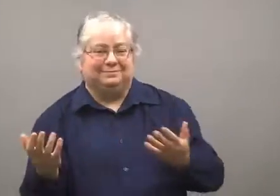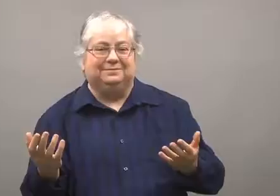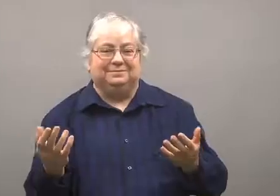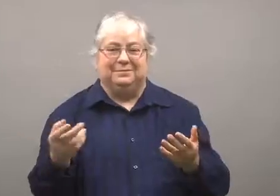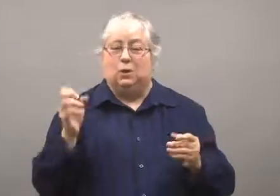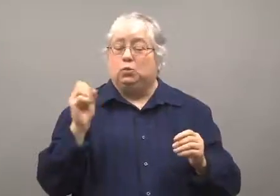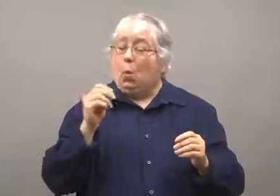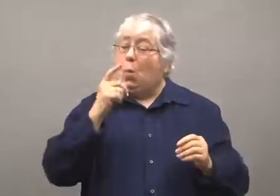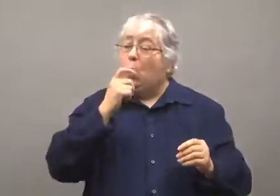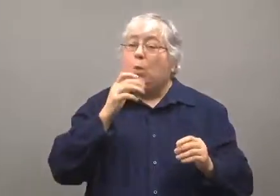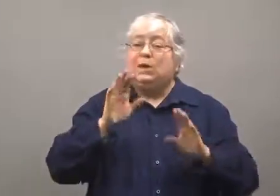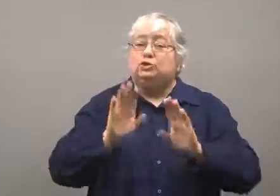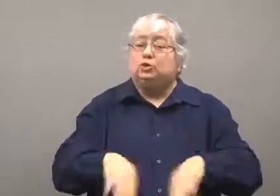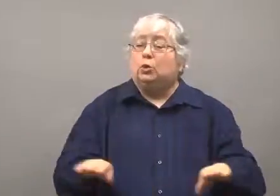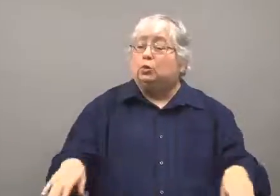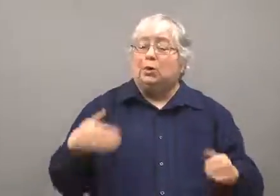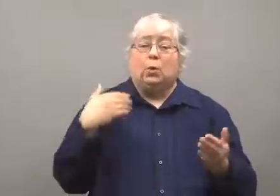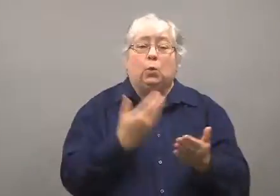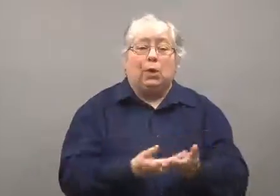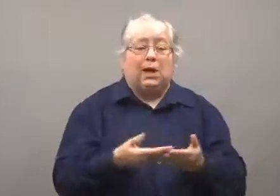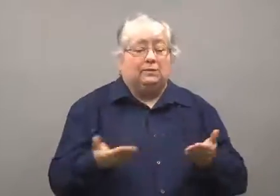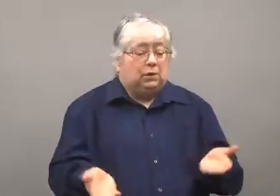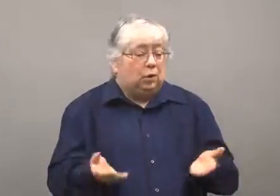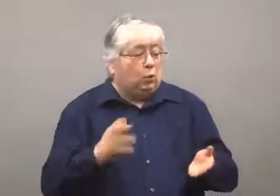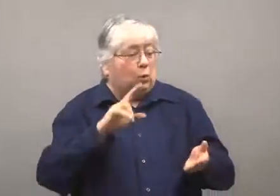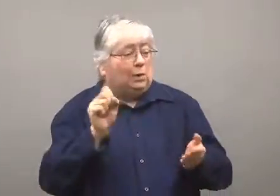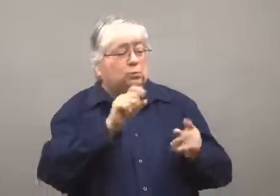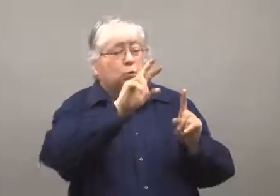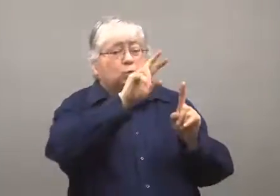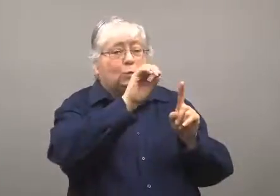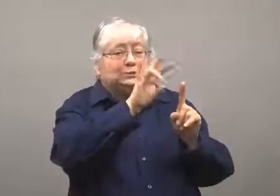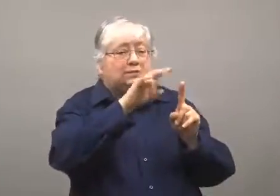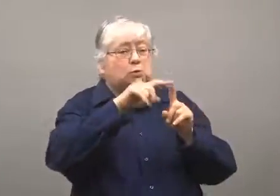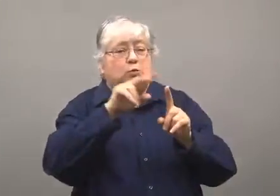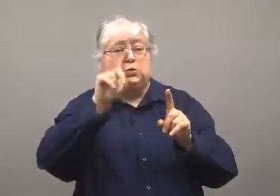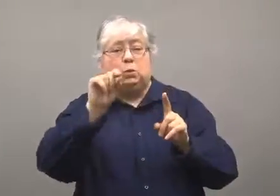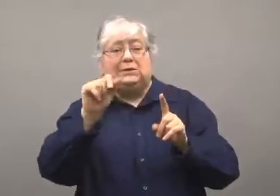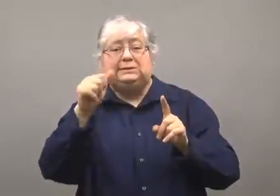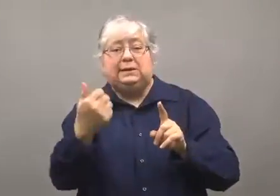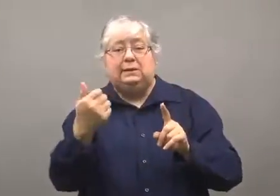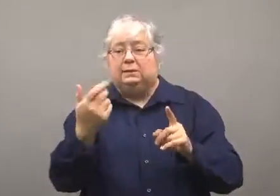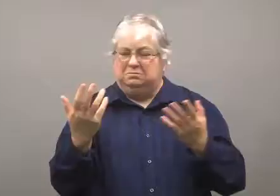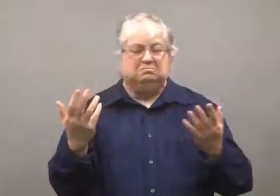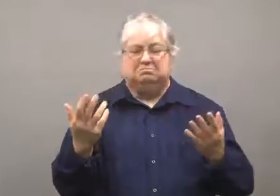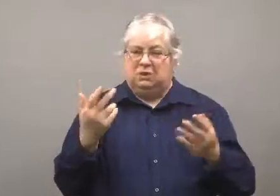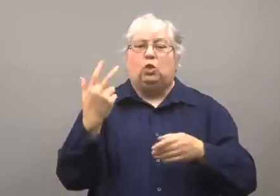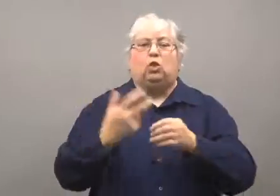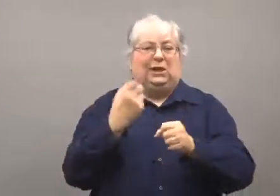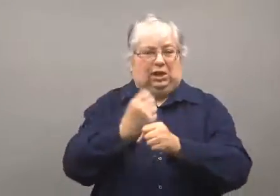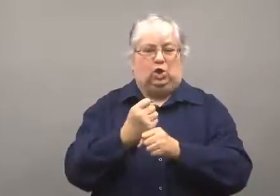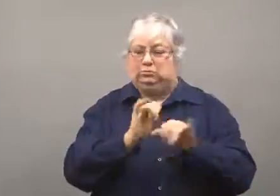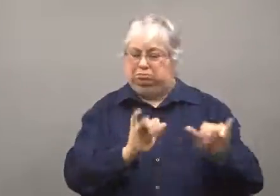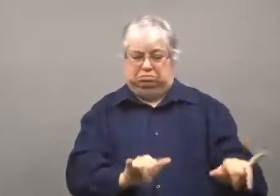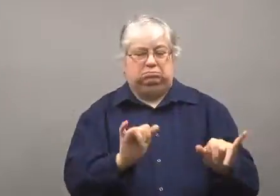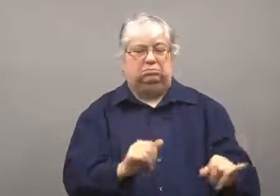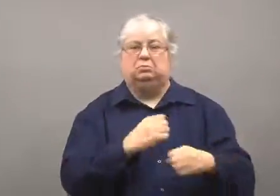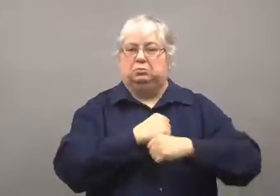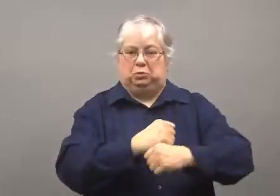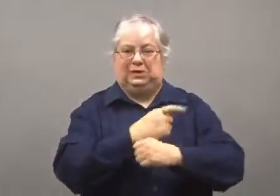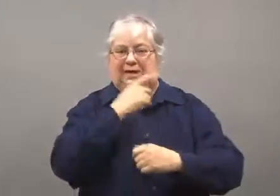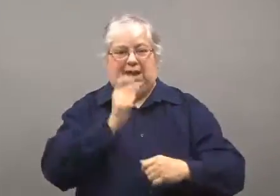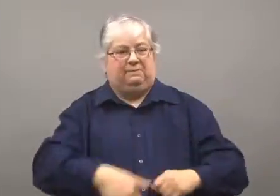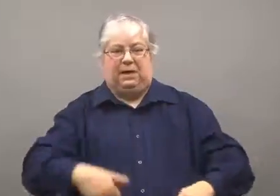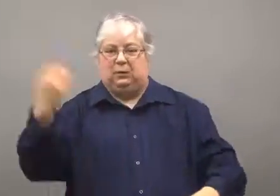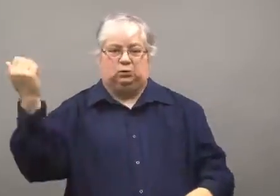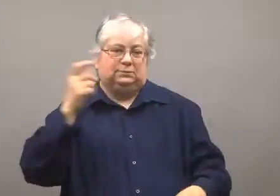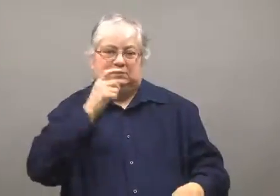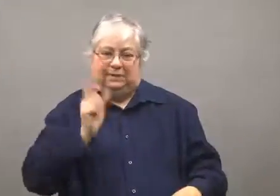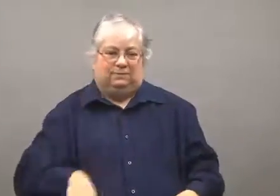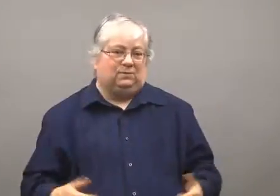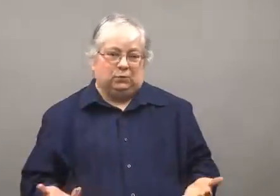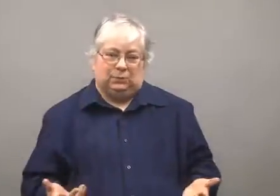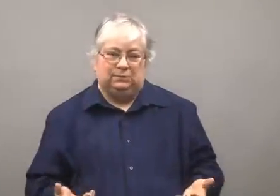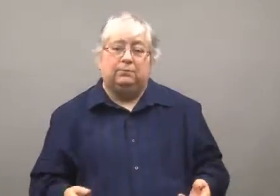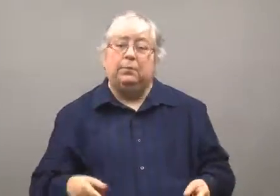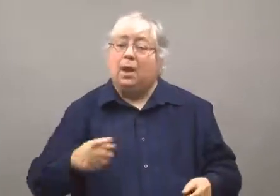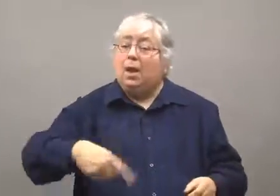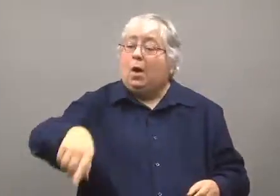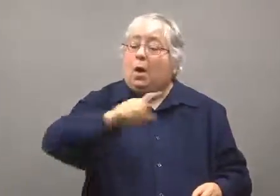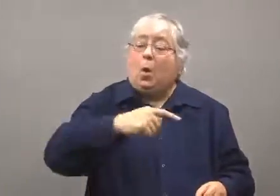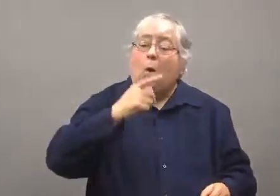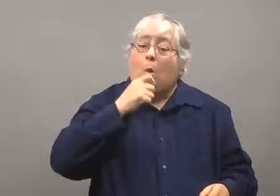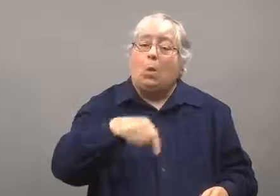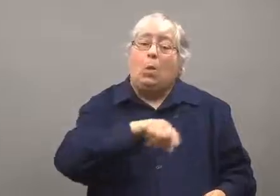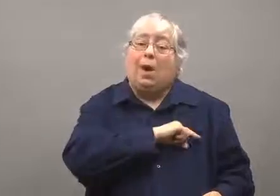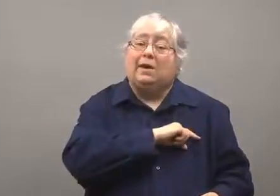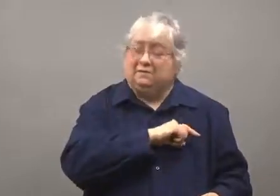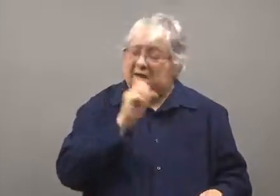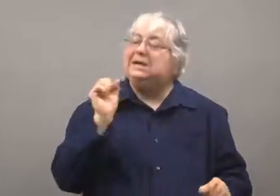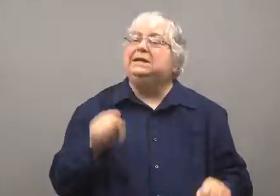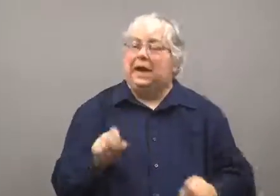So children who came here between 2007 and 2010 are protected from deportation for 3 years.